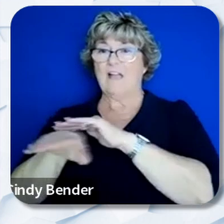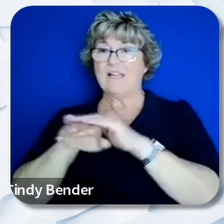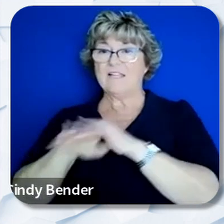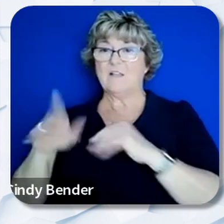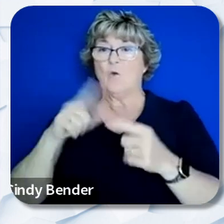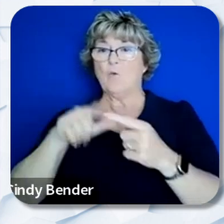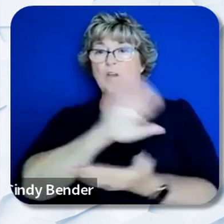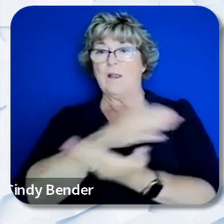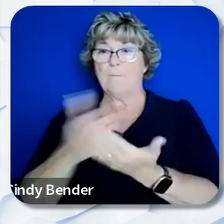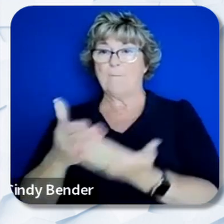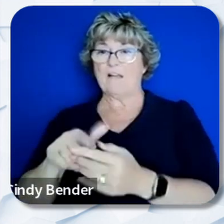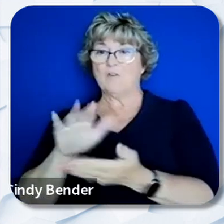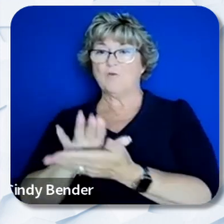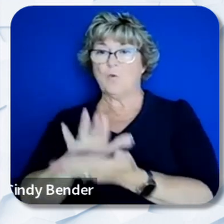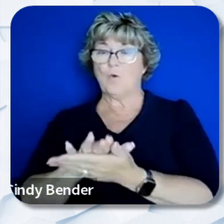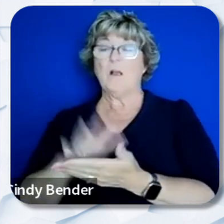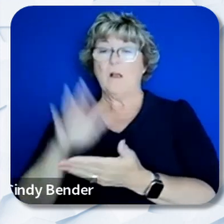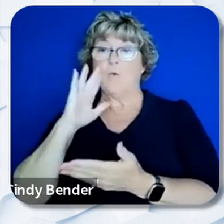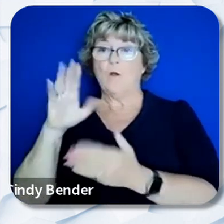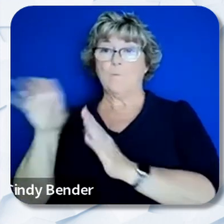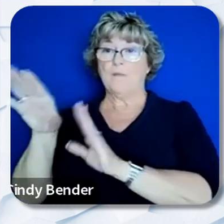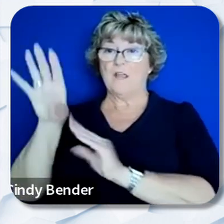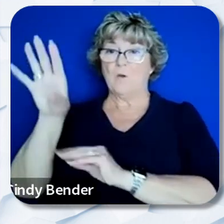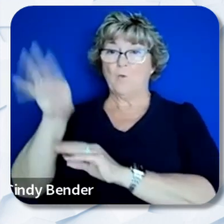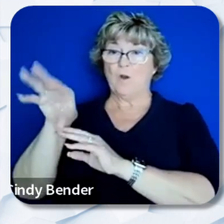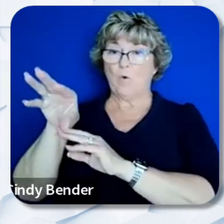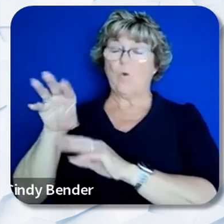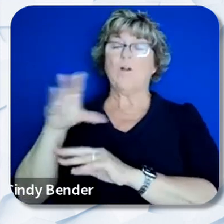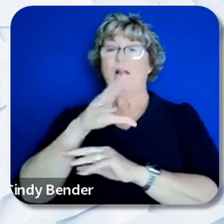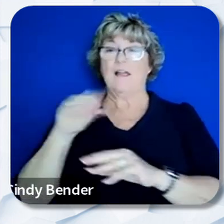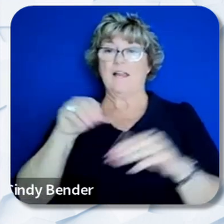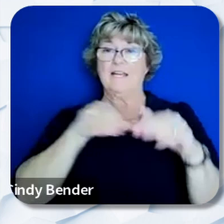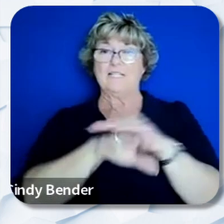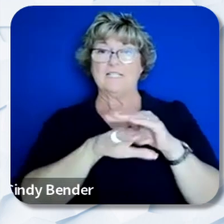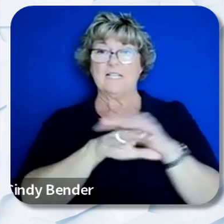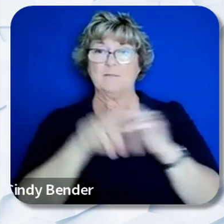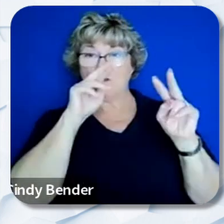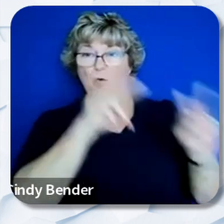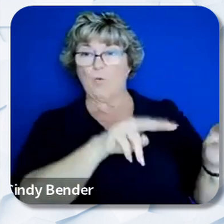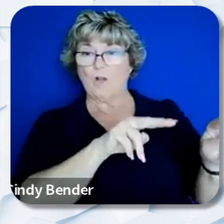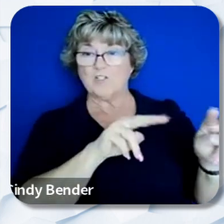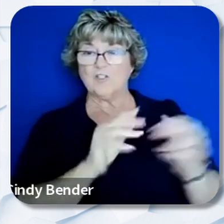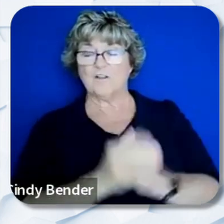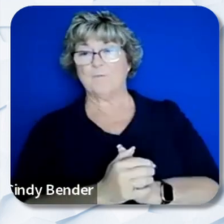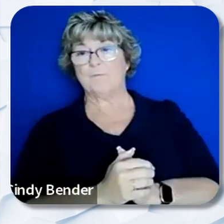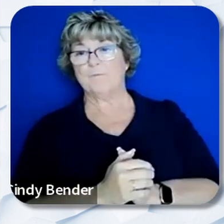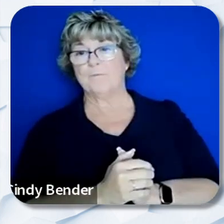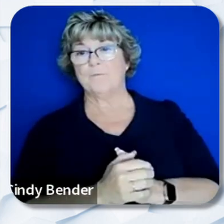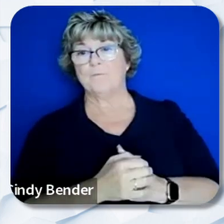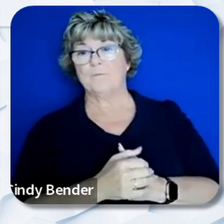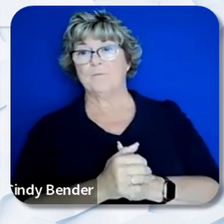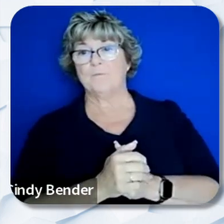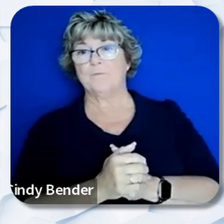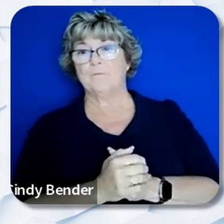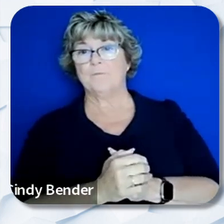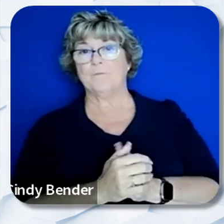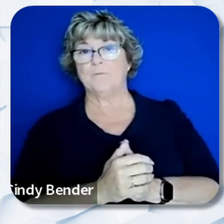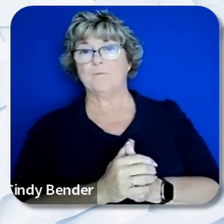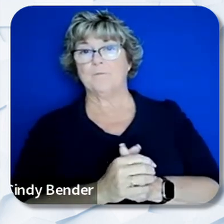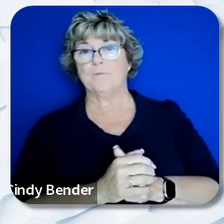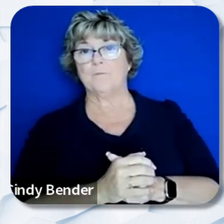return. So they will be recorded, and they will be accessible for you. And we are going